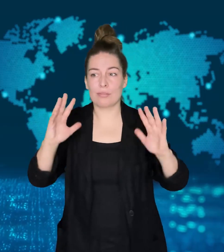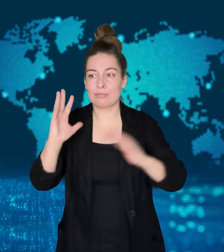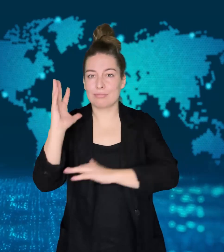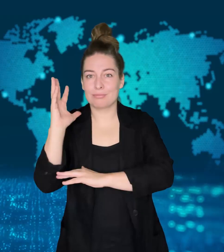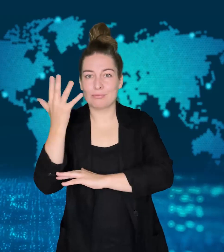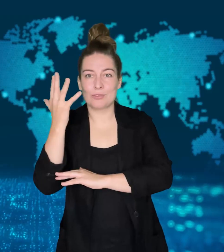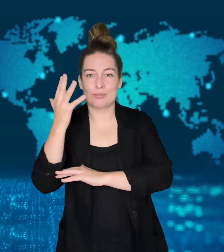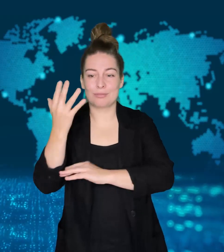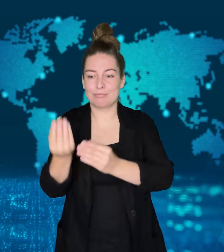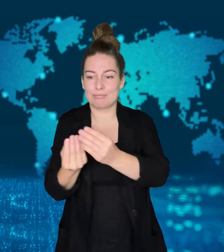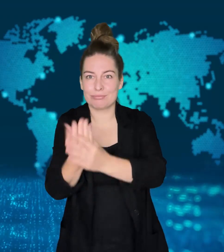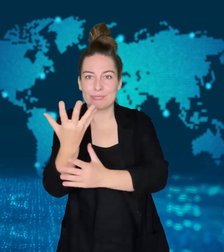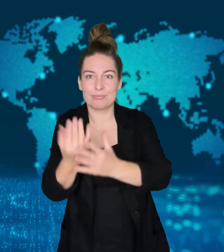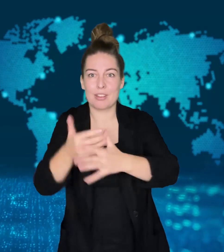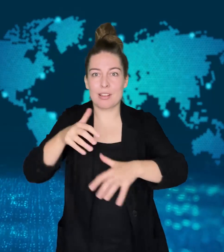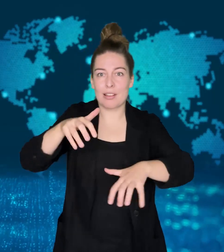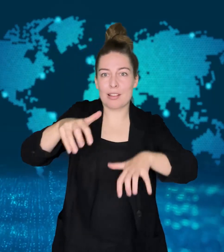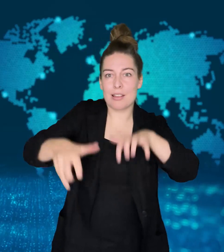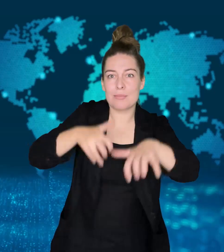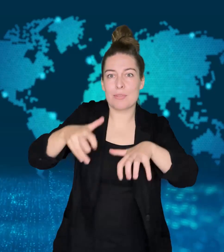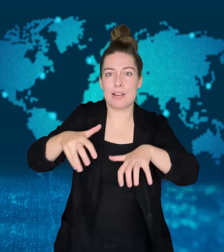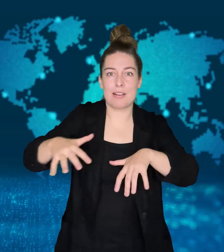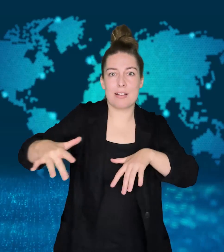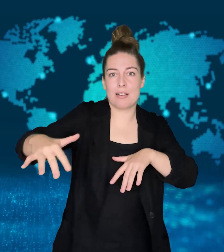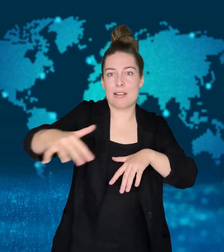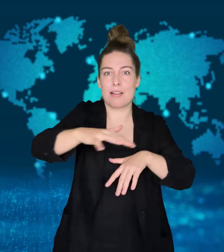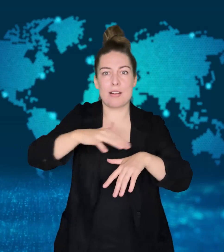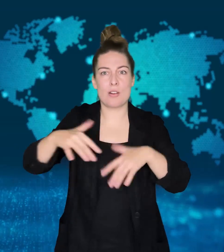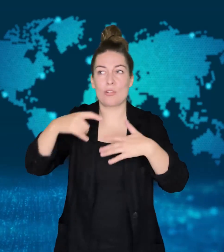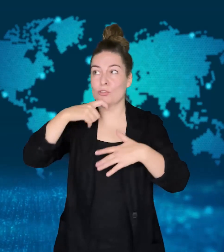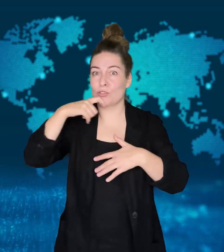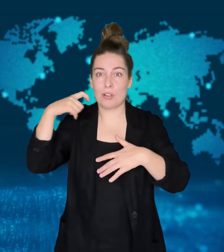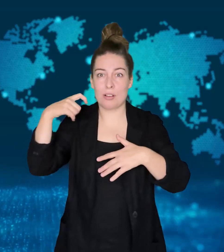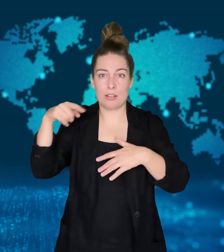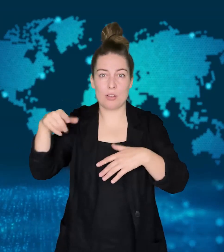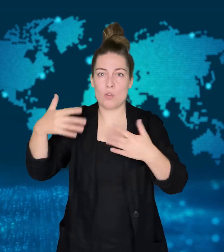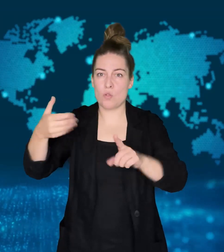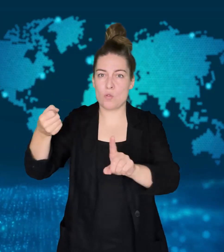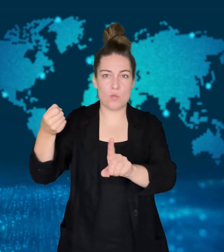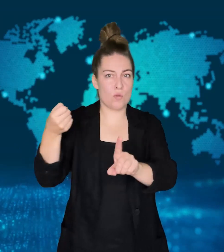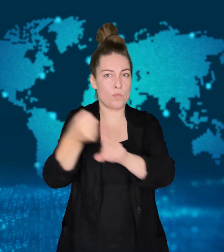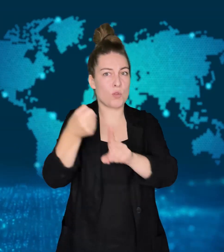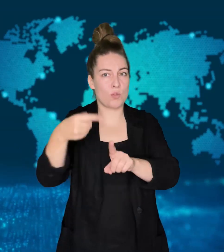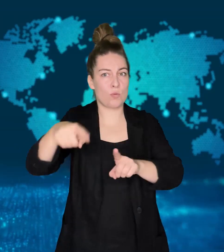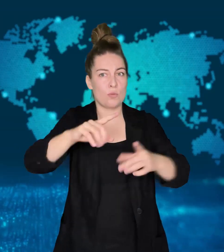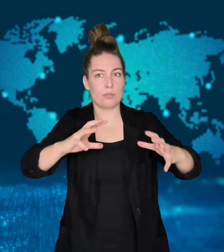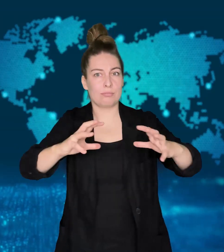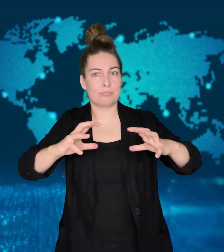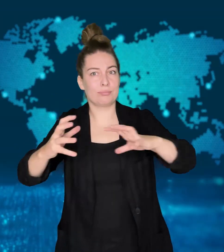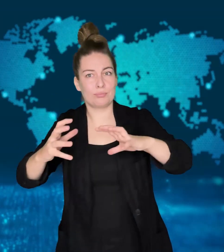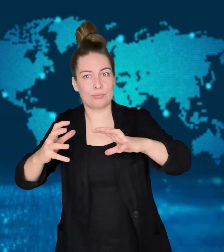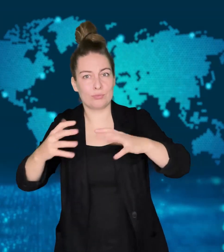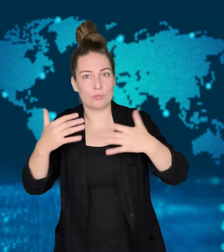The drought has damaged the jungle ecosystem.